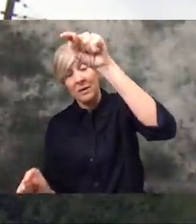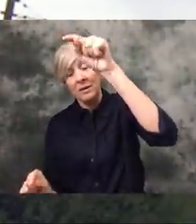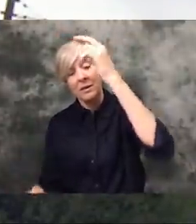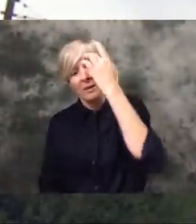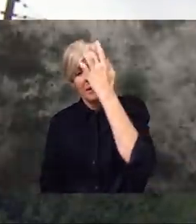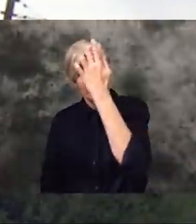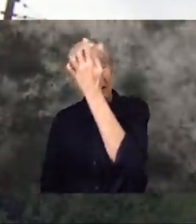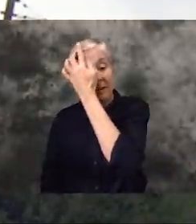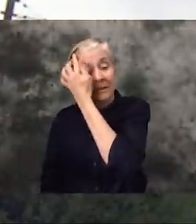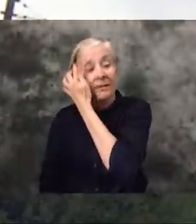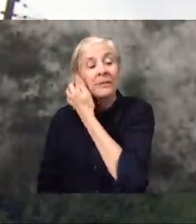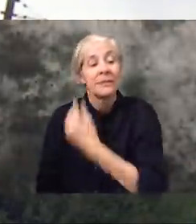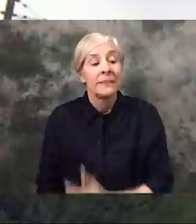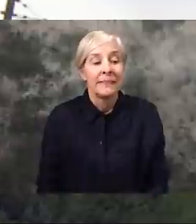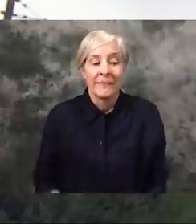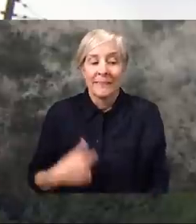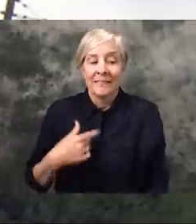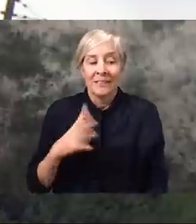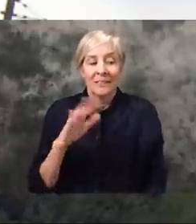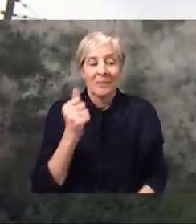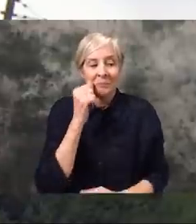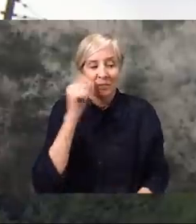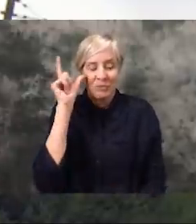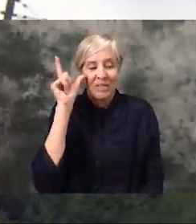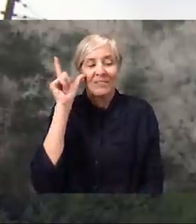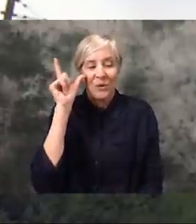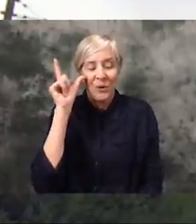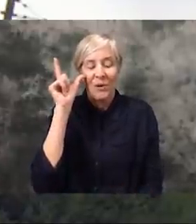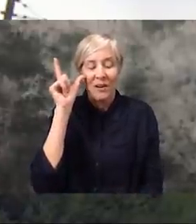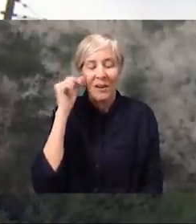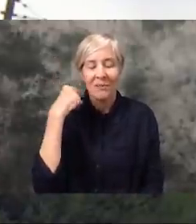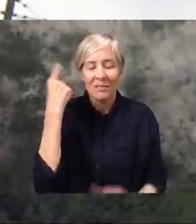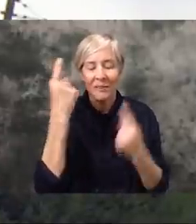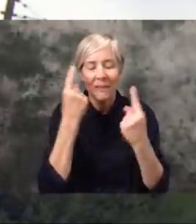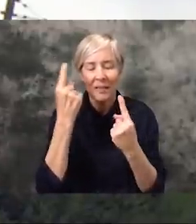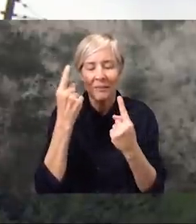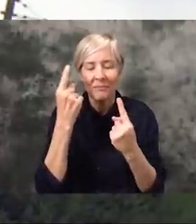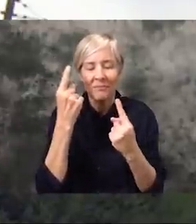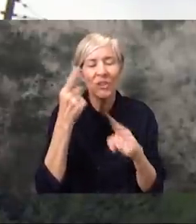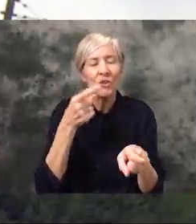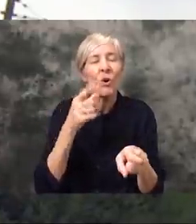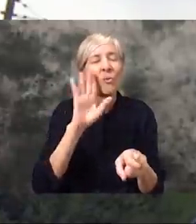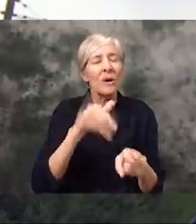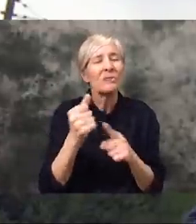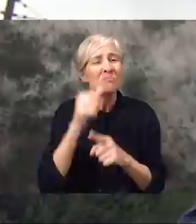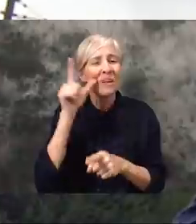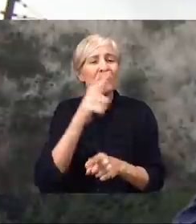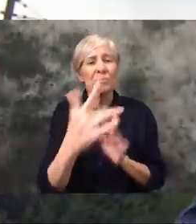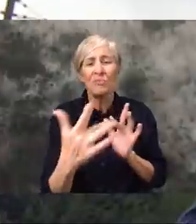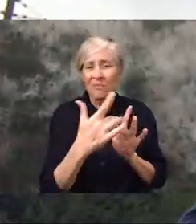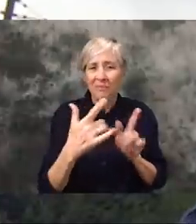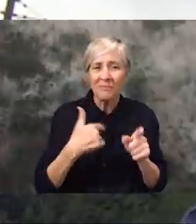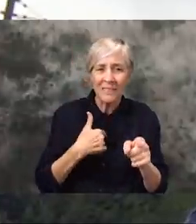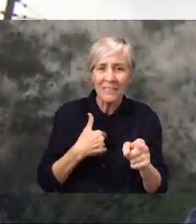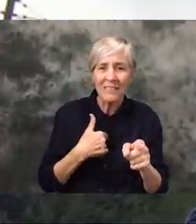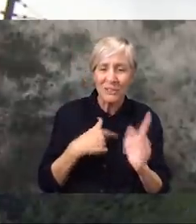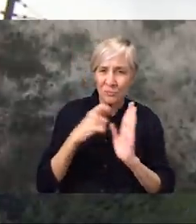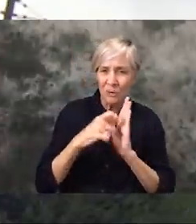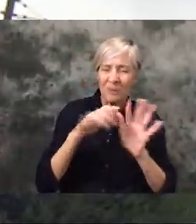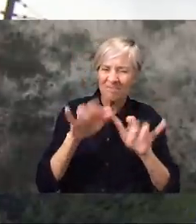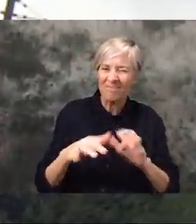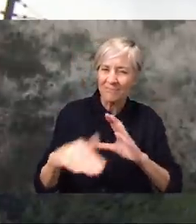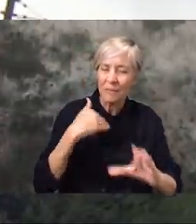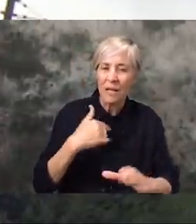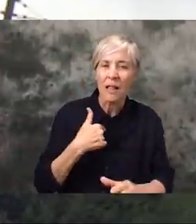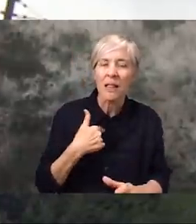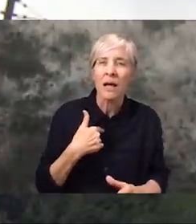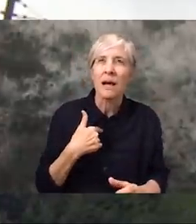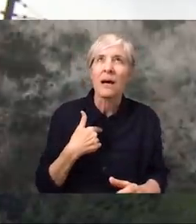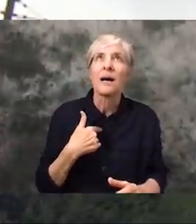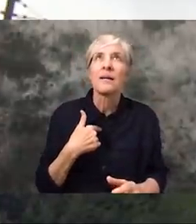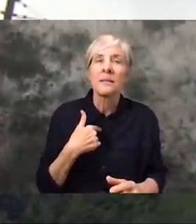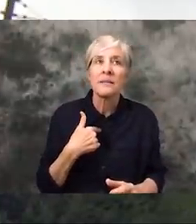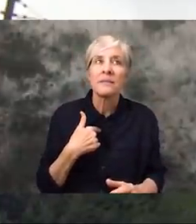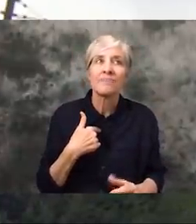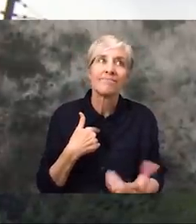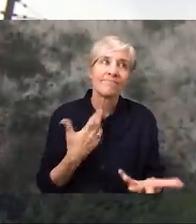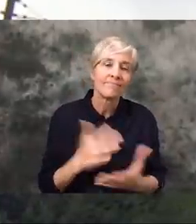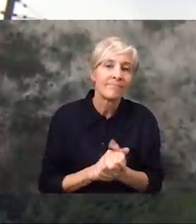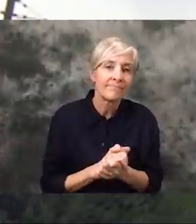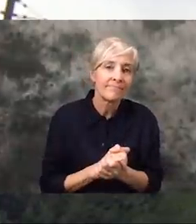there's... I thought about it a couple nights ago when - after you you wrote to me, I